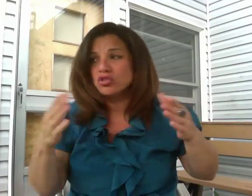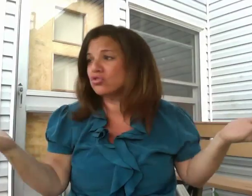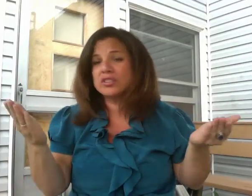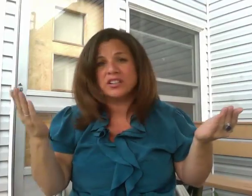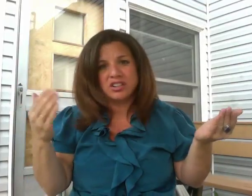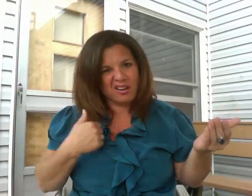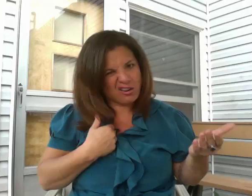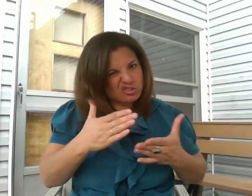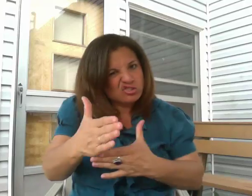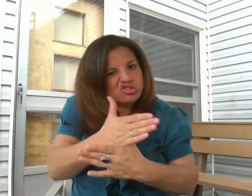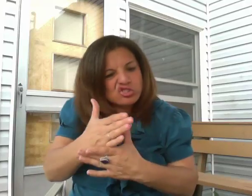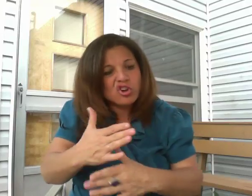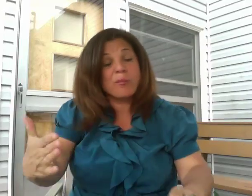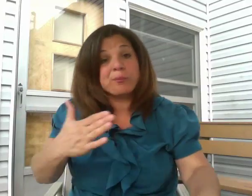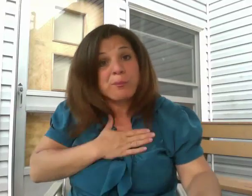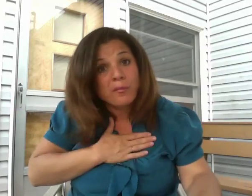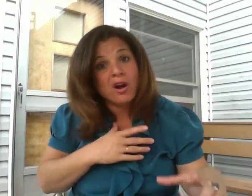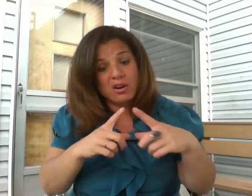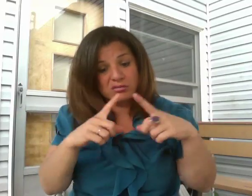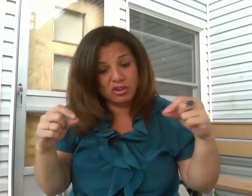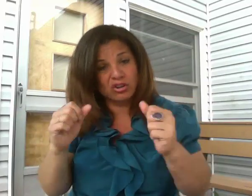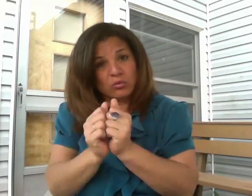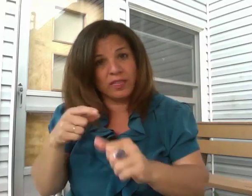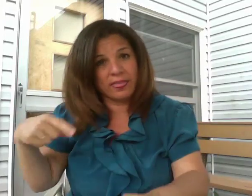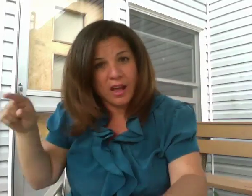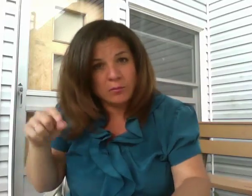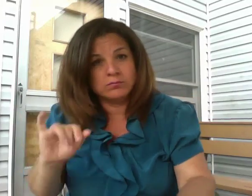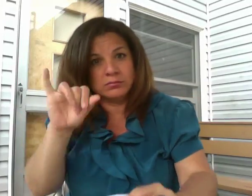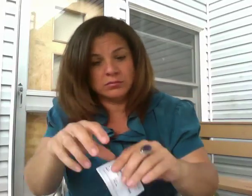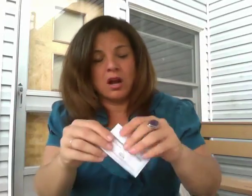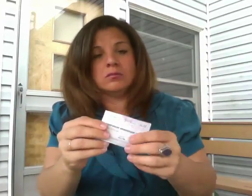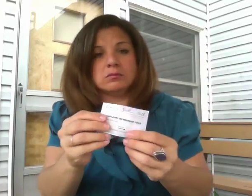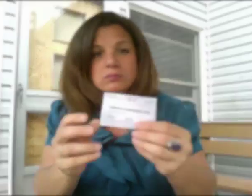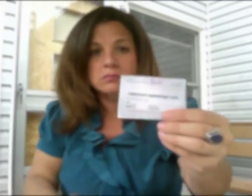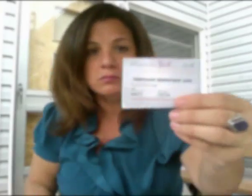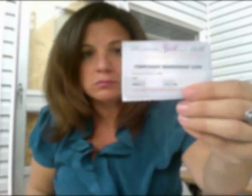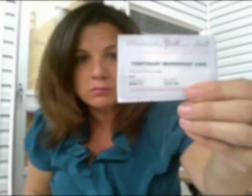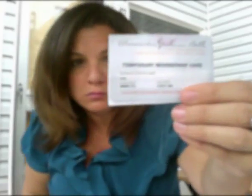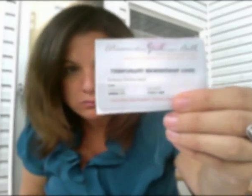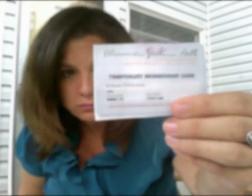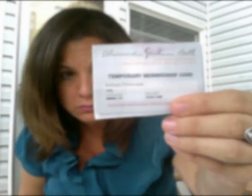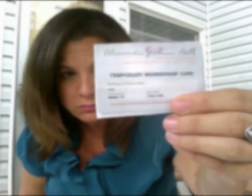My two Deaf children are here and I am going to share my so-called card with them. That is what it looks like.